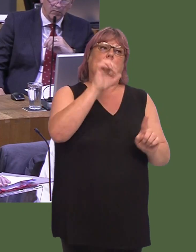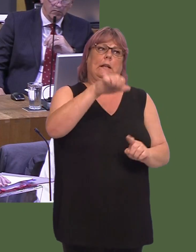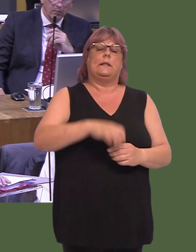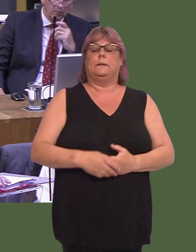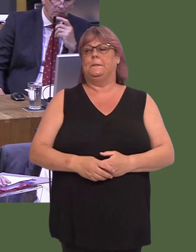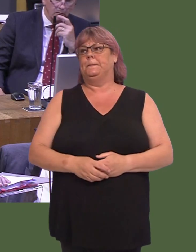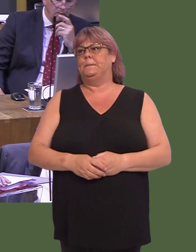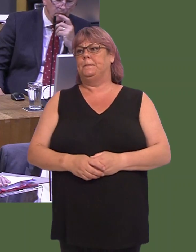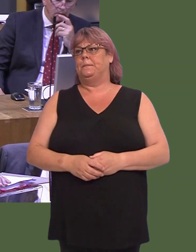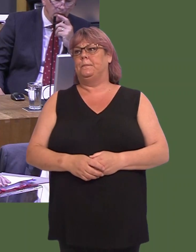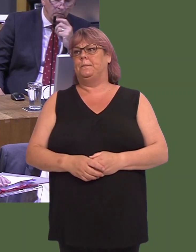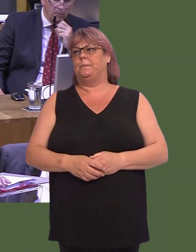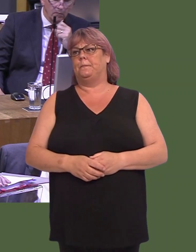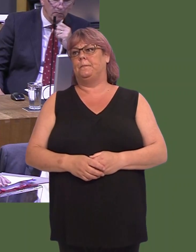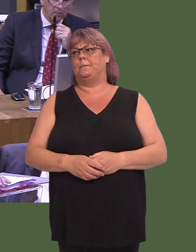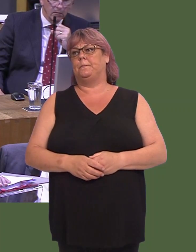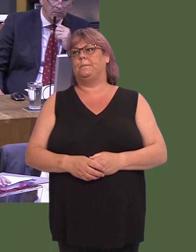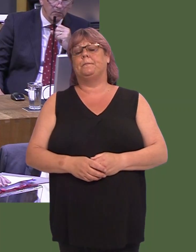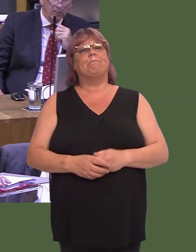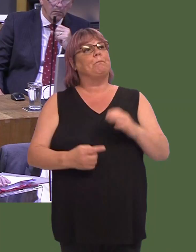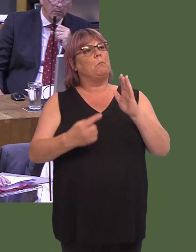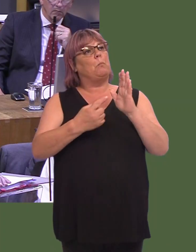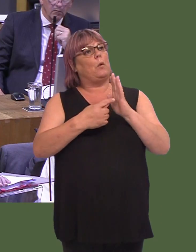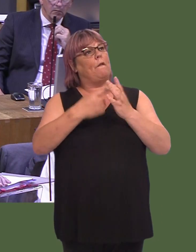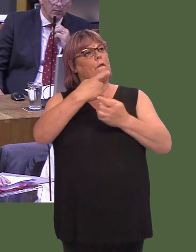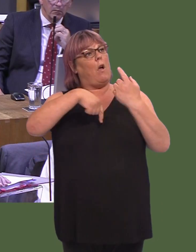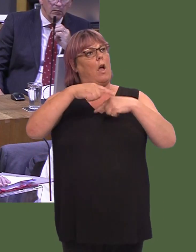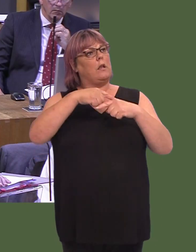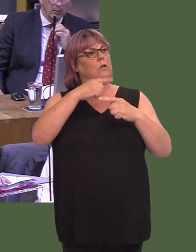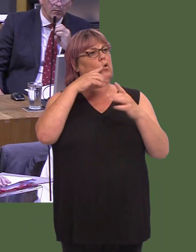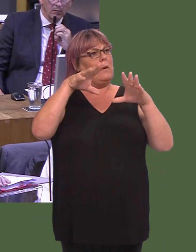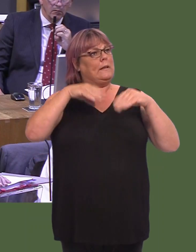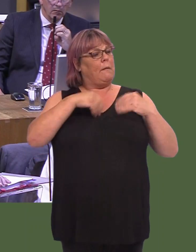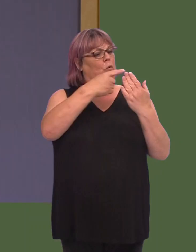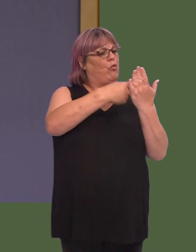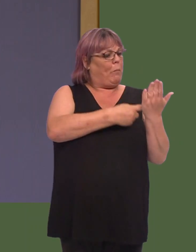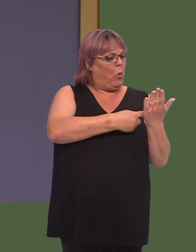hollbwysig bod gennym ni adroddiadau fel Ockenden er mwyn dangos beth sydd eisiau ei wneud yn y pen draw.